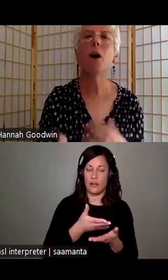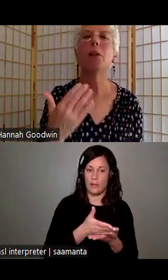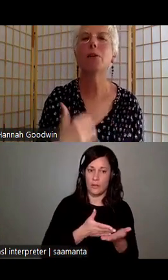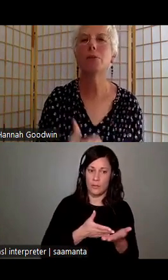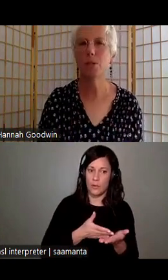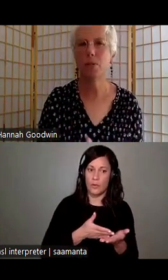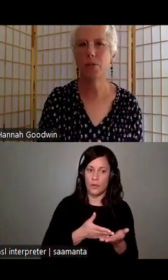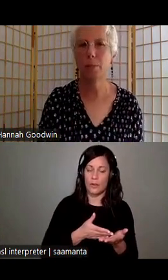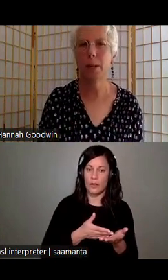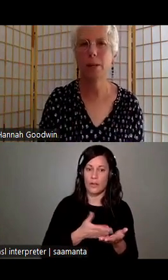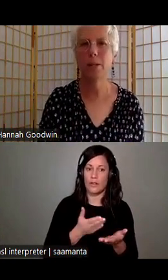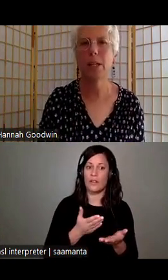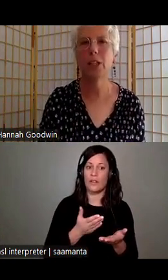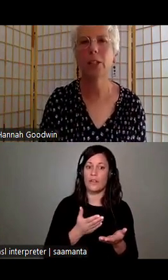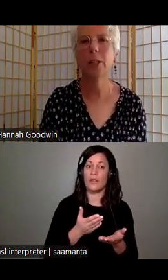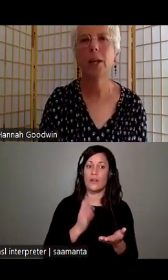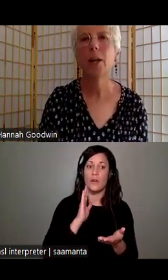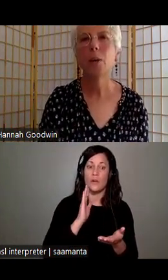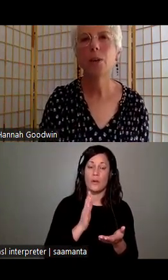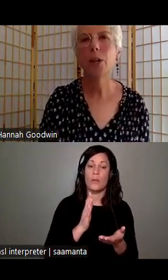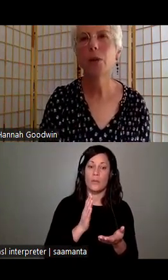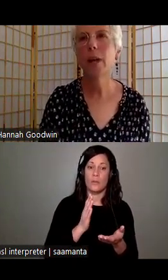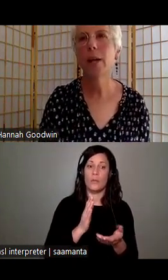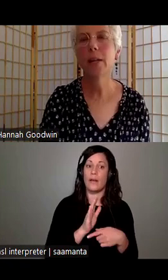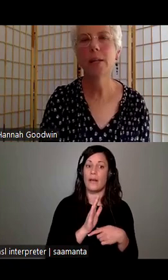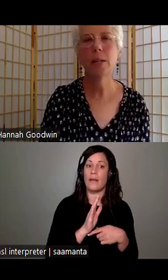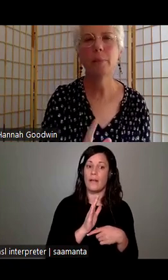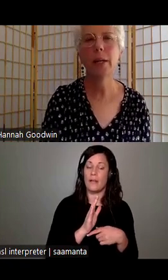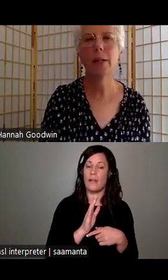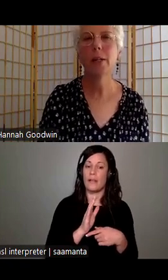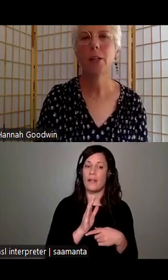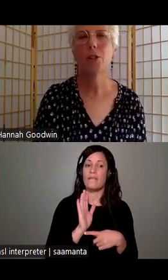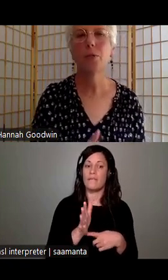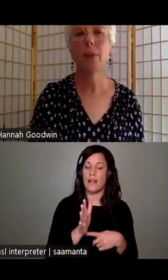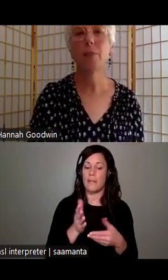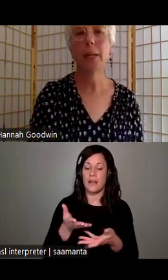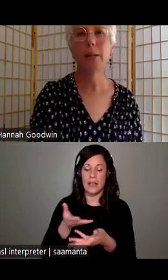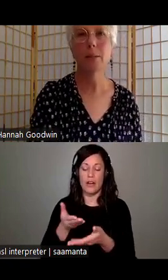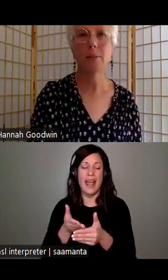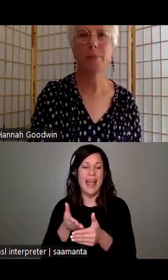follows the 15 minute presentation with a Q&A that is limited to five minutes.